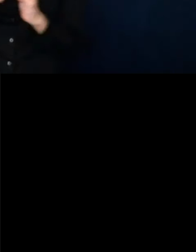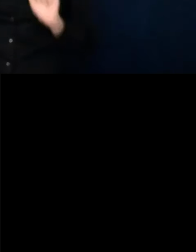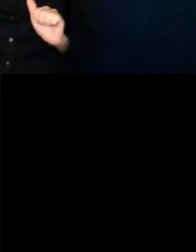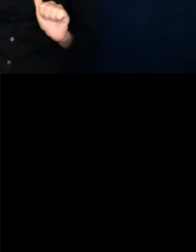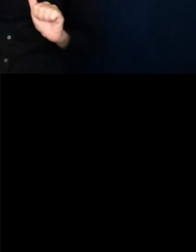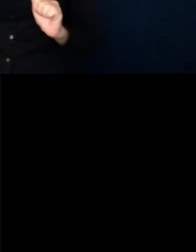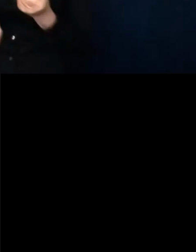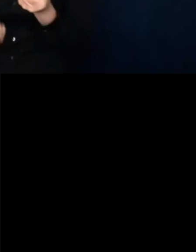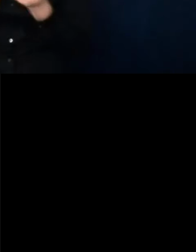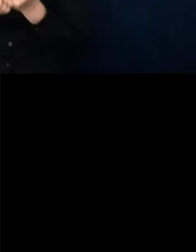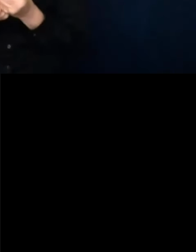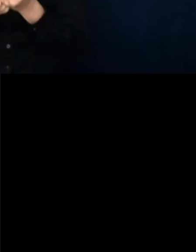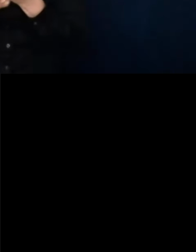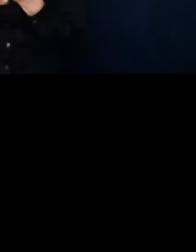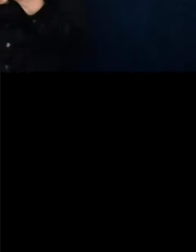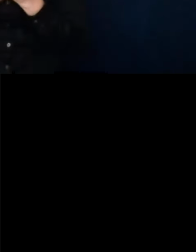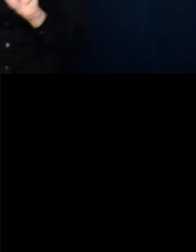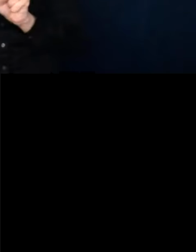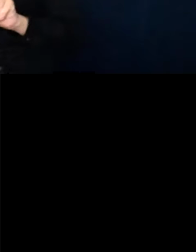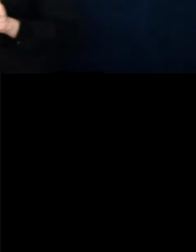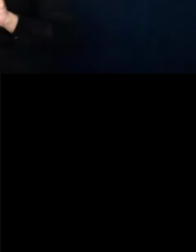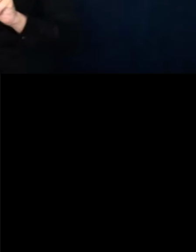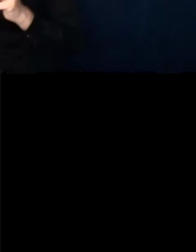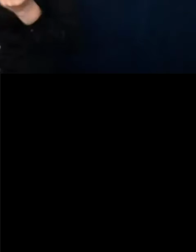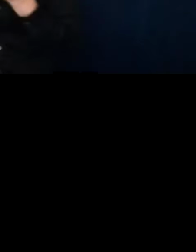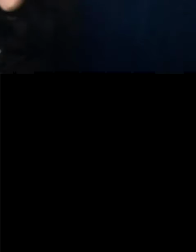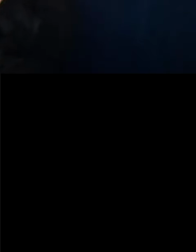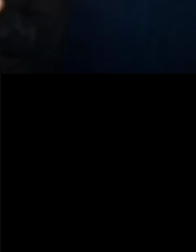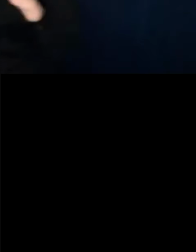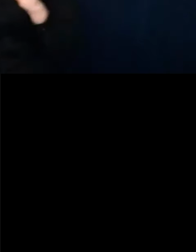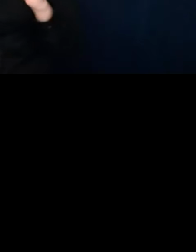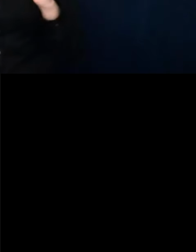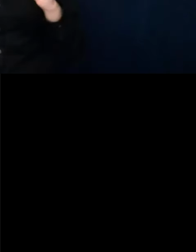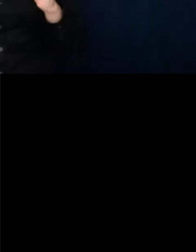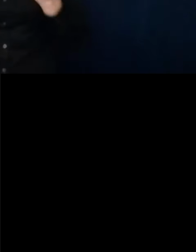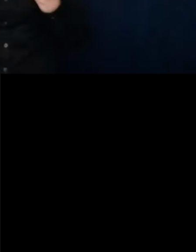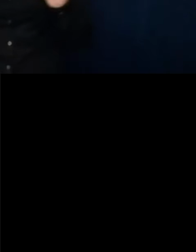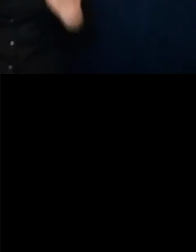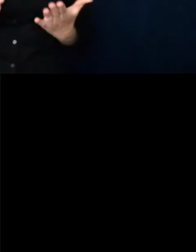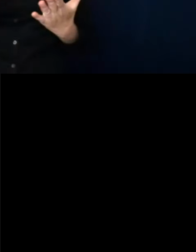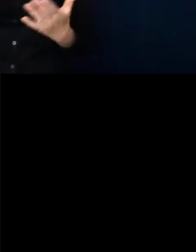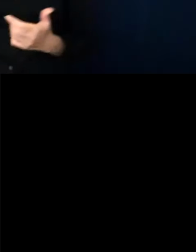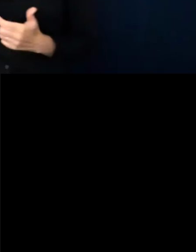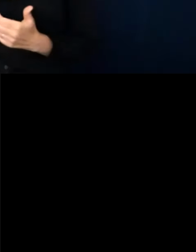and make this experience or grant making in general available to more people,